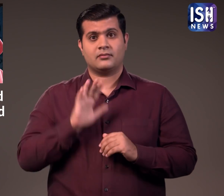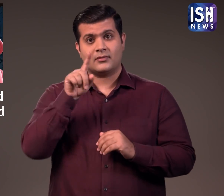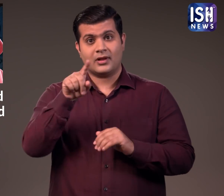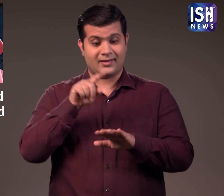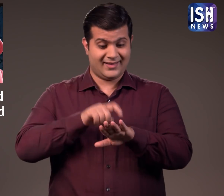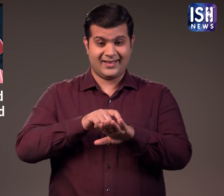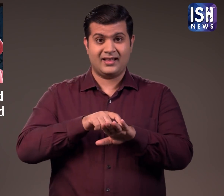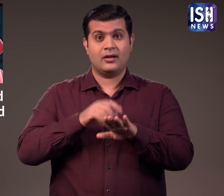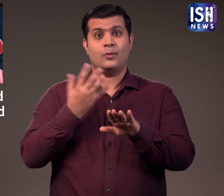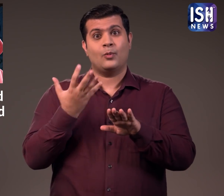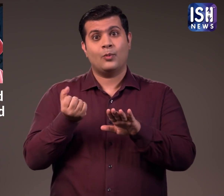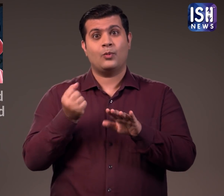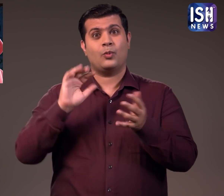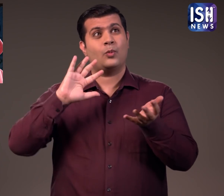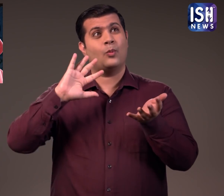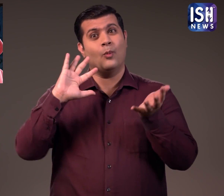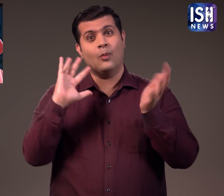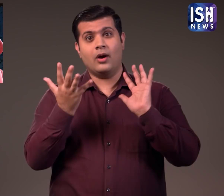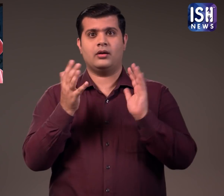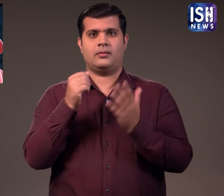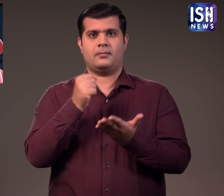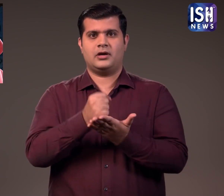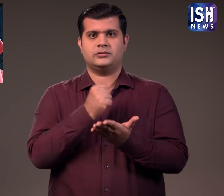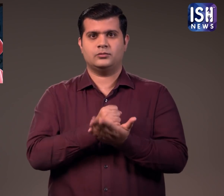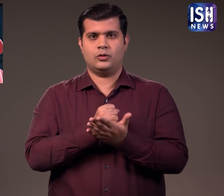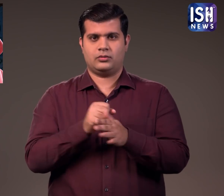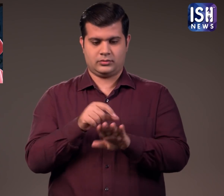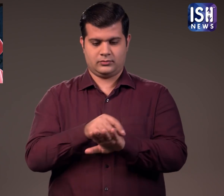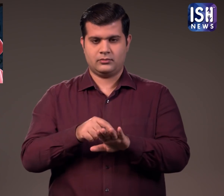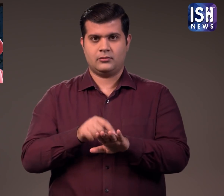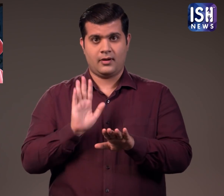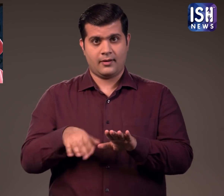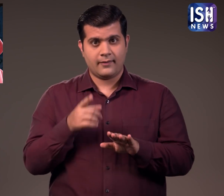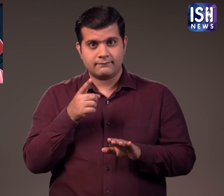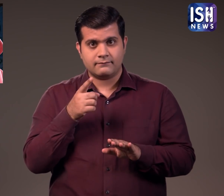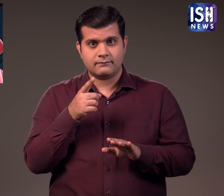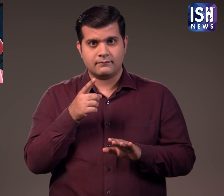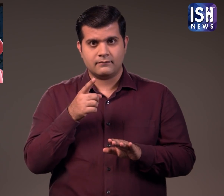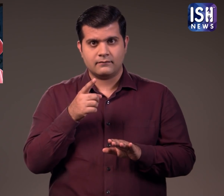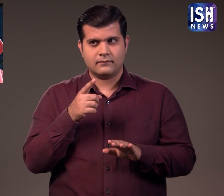Can you get a world passport?